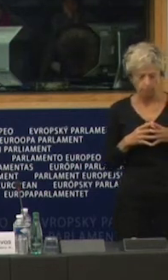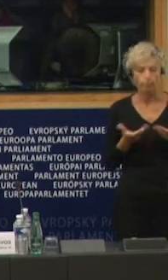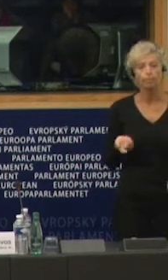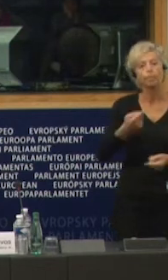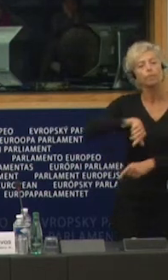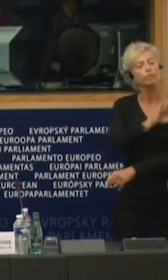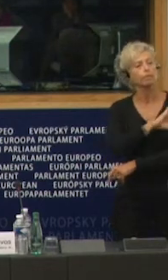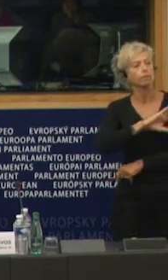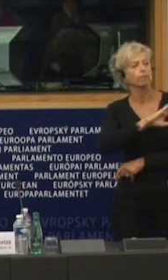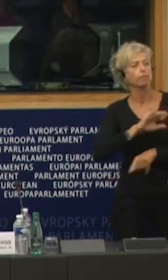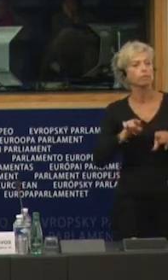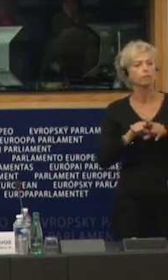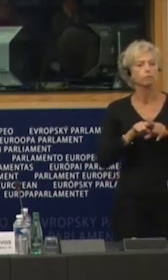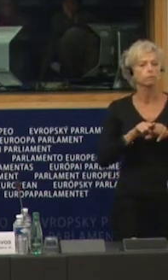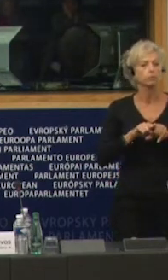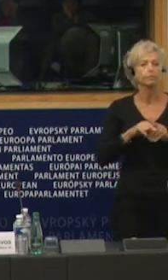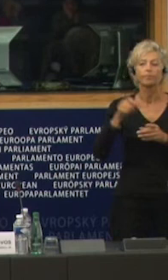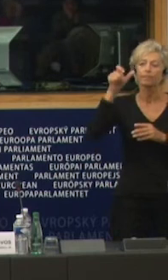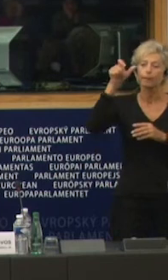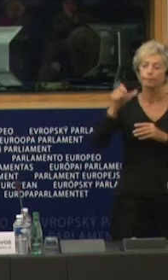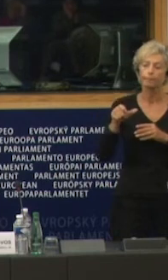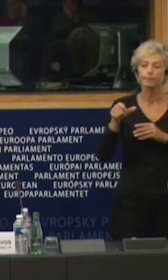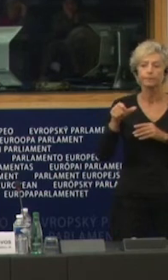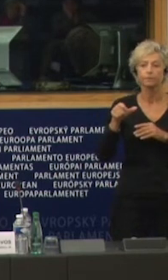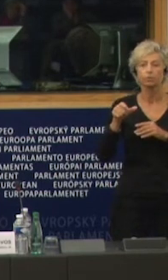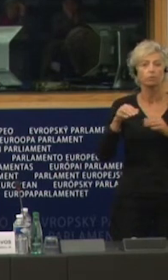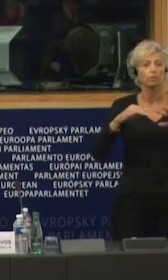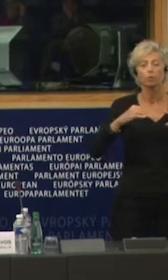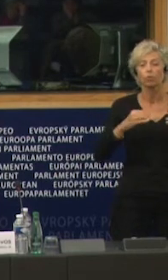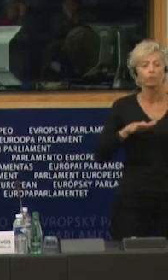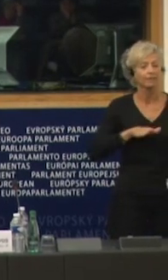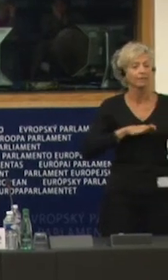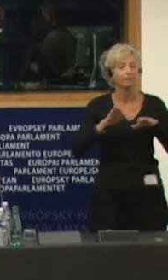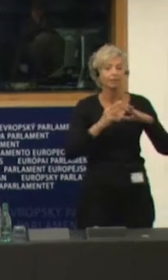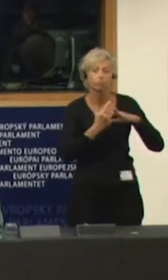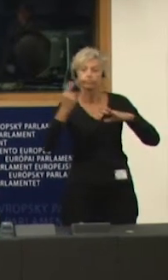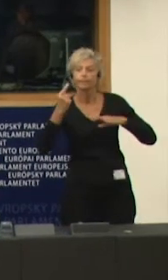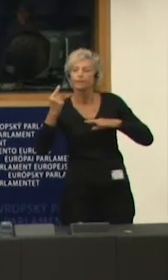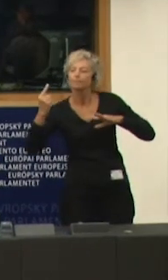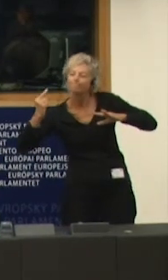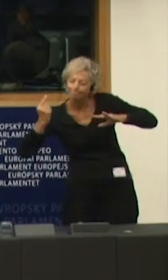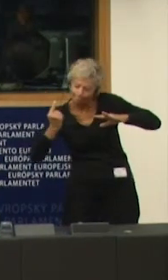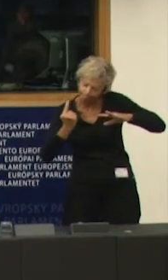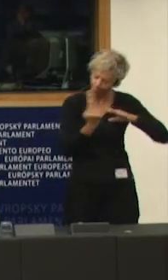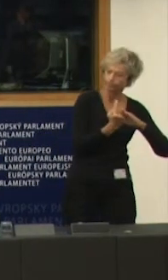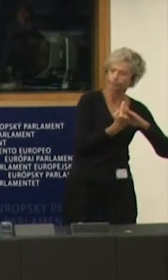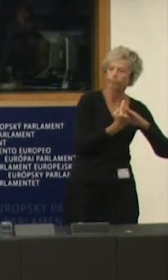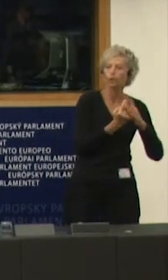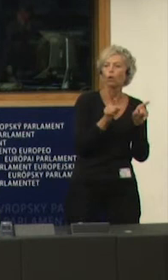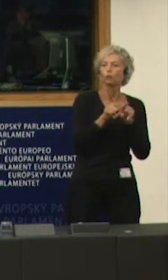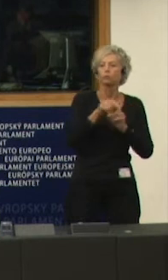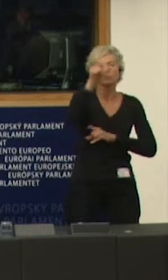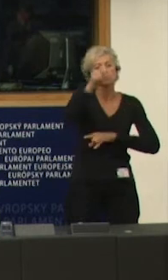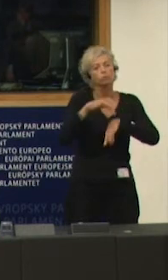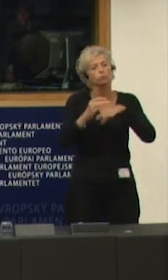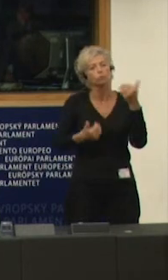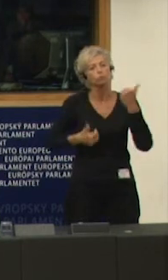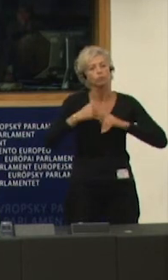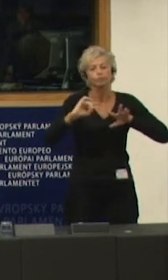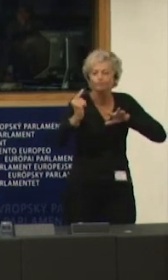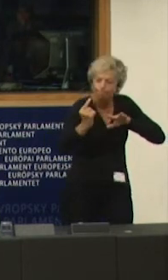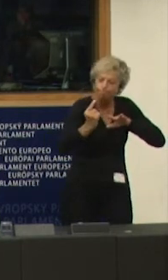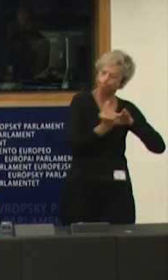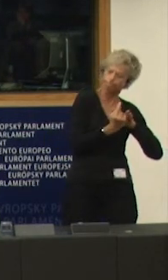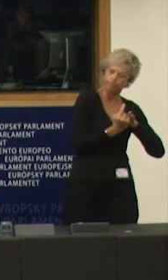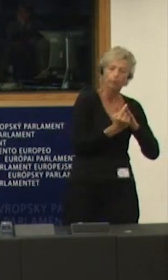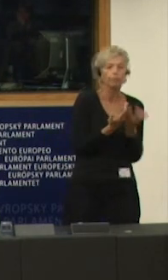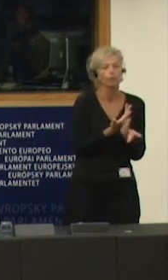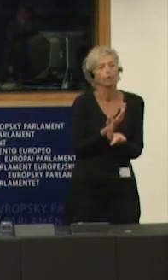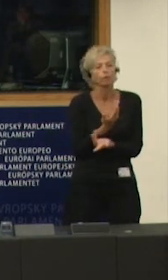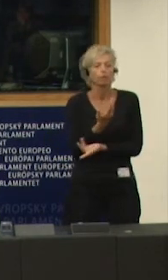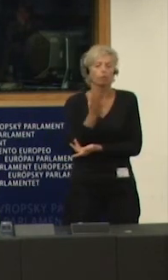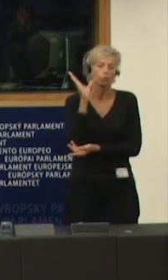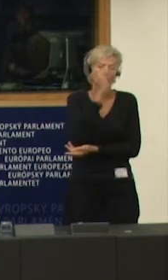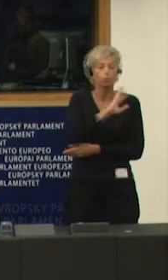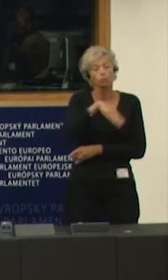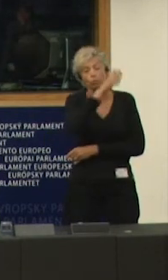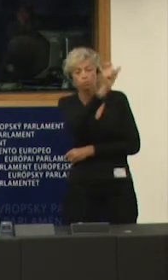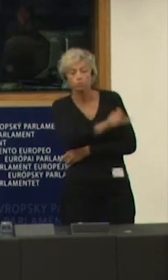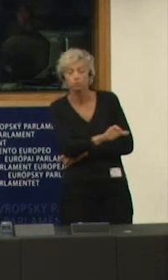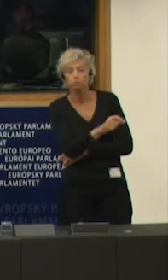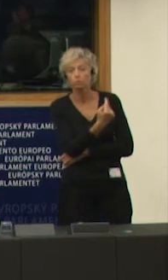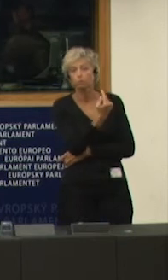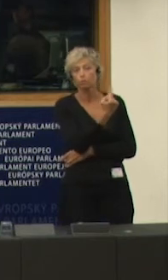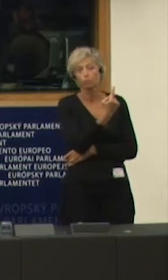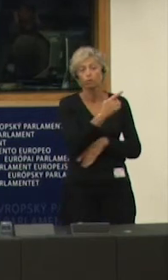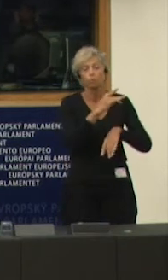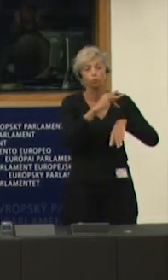other types of disadvantaged young people. Thank you for your attention.